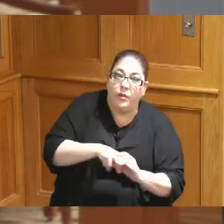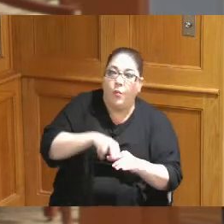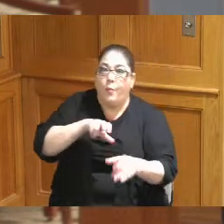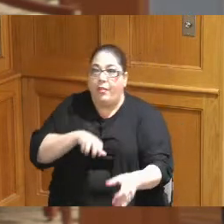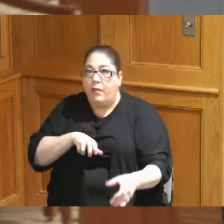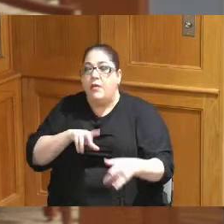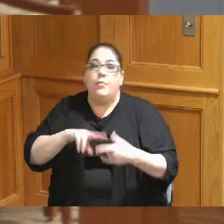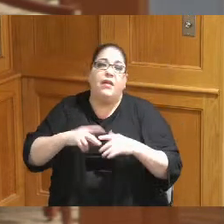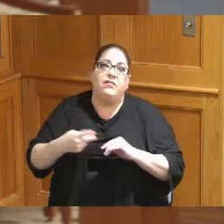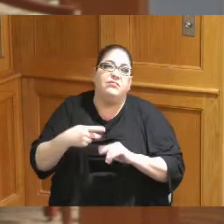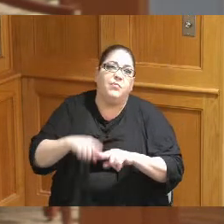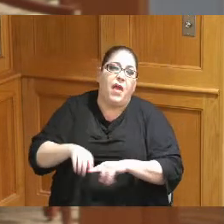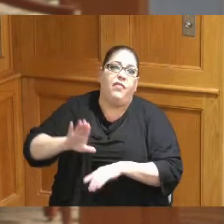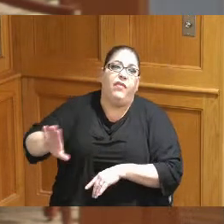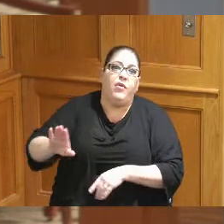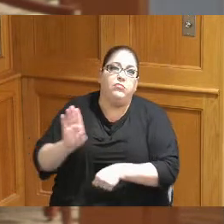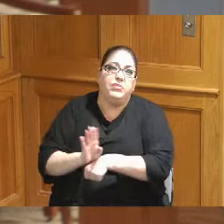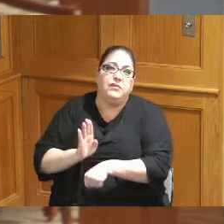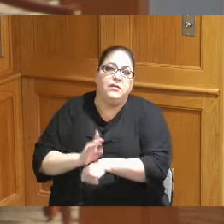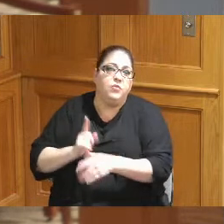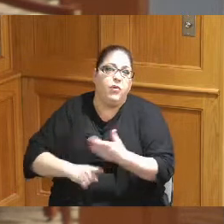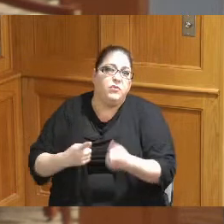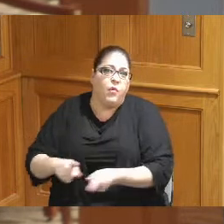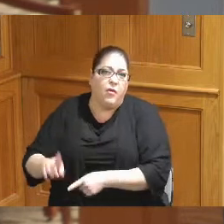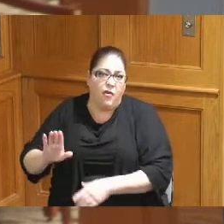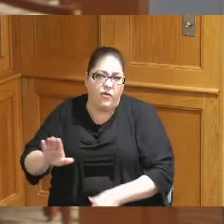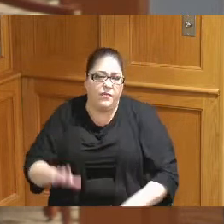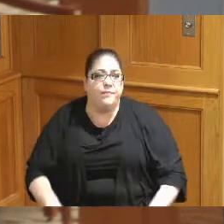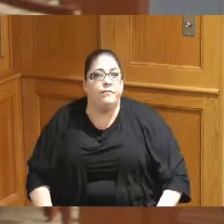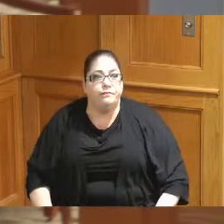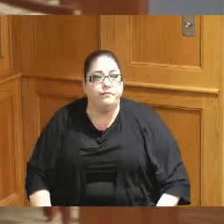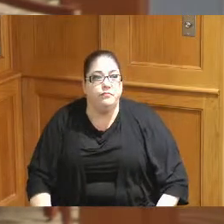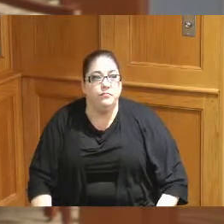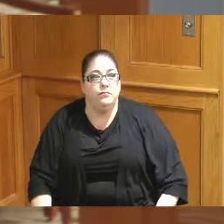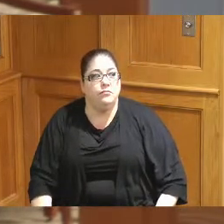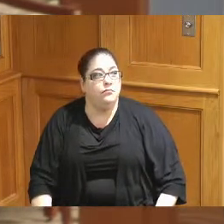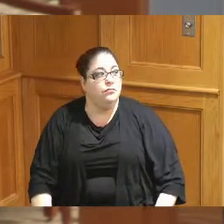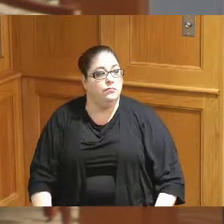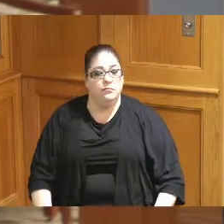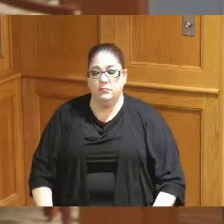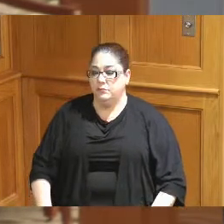to take on at that point does that answer your question yeah I was just so help me understand